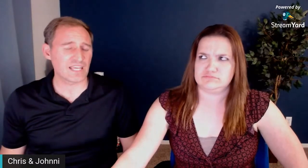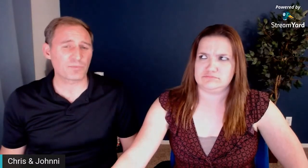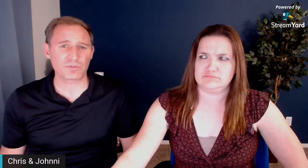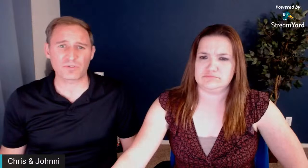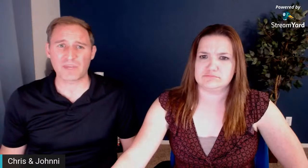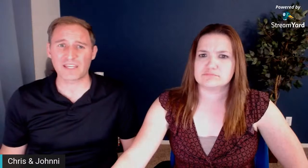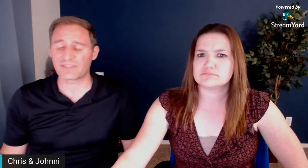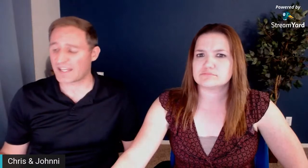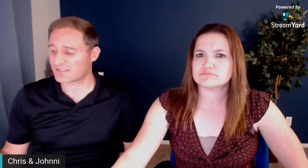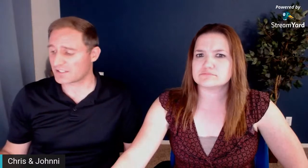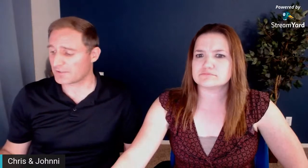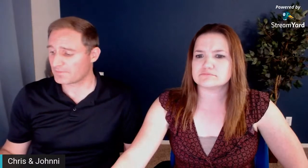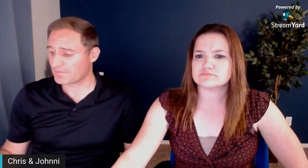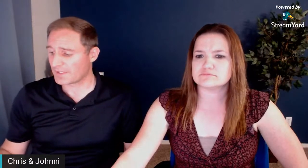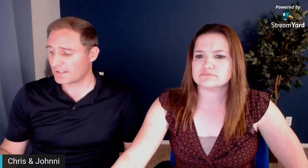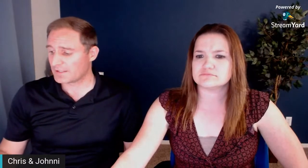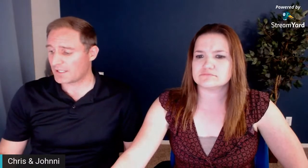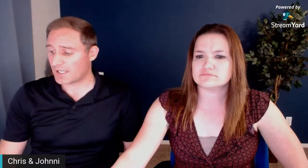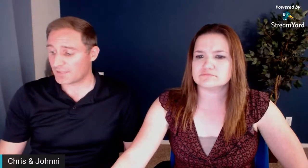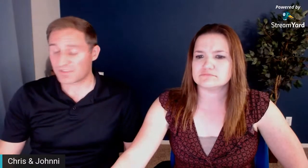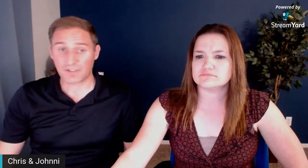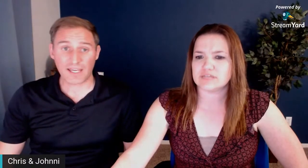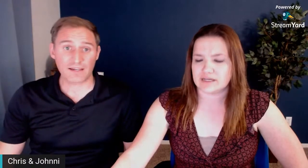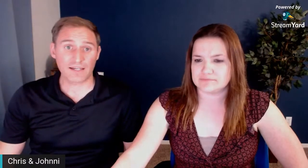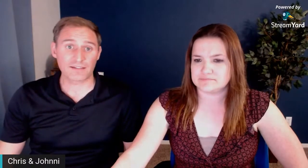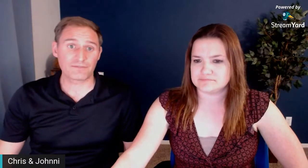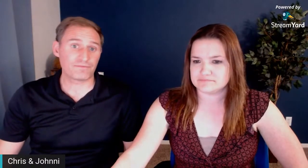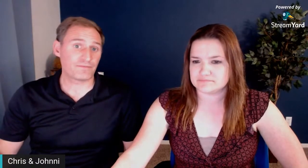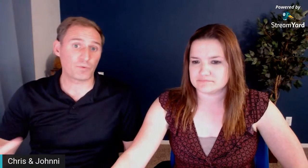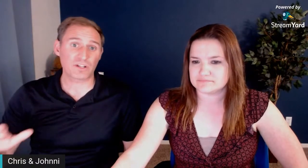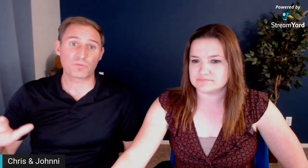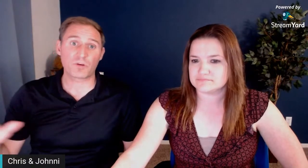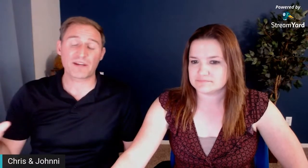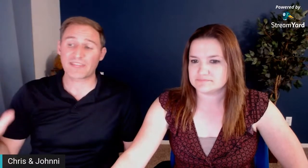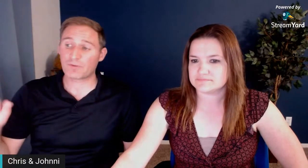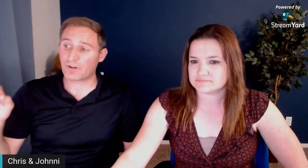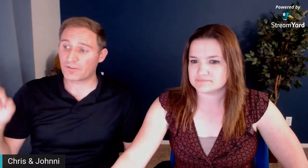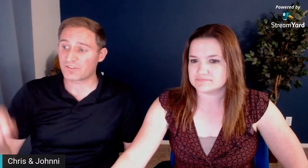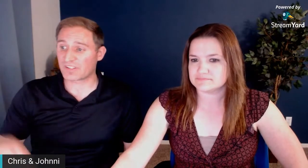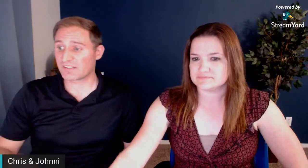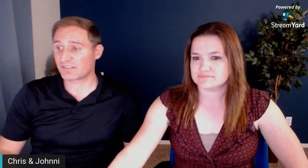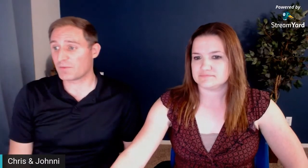april or may of last year um so yeah if you want to learn more about that all those links are down